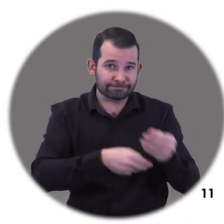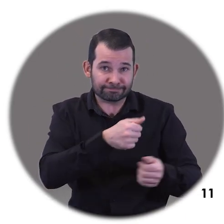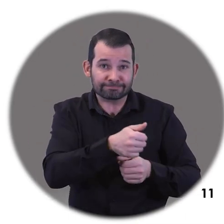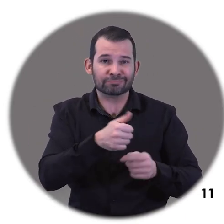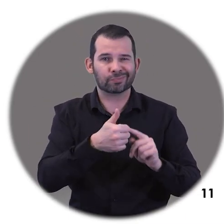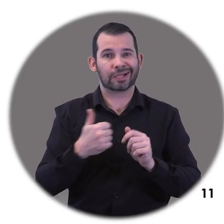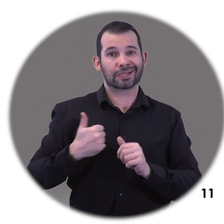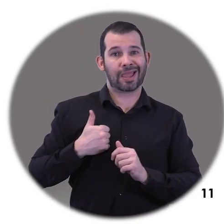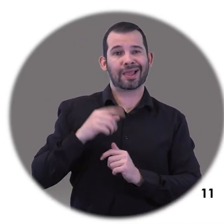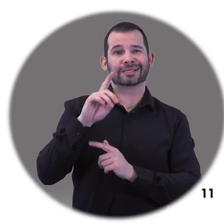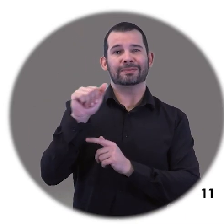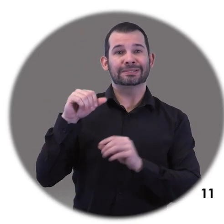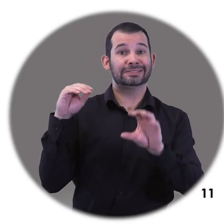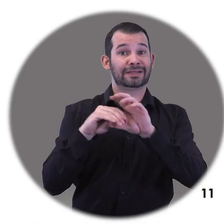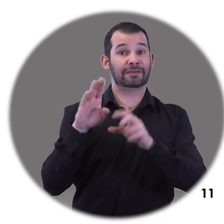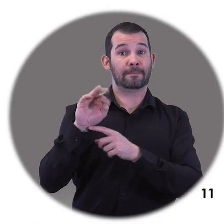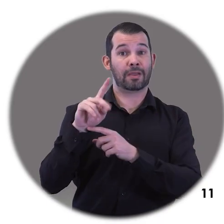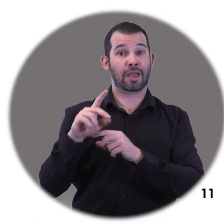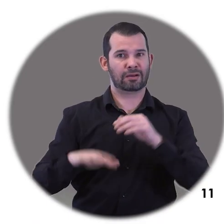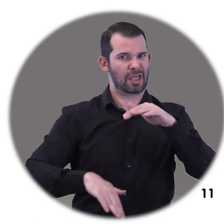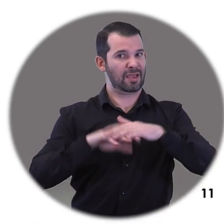with the Canada Disability Savings Bond